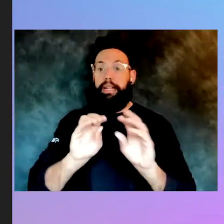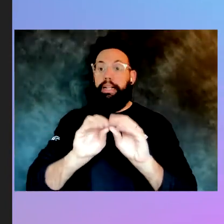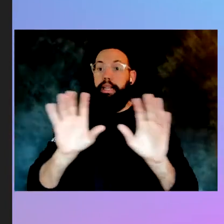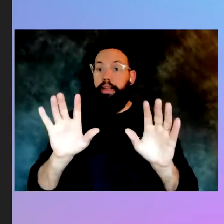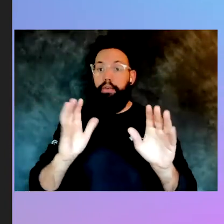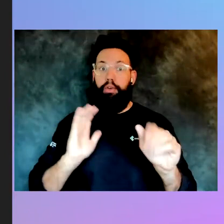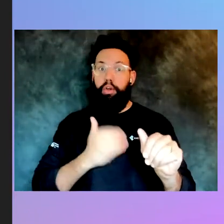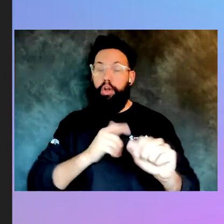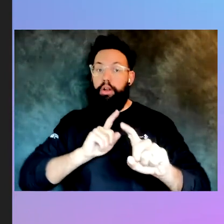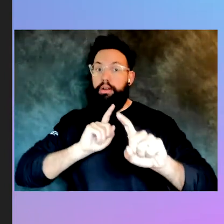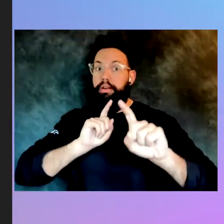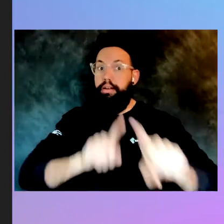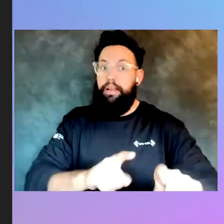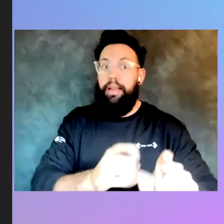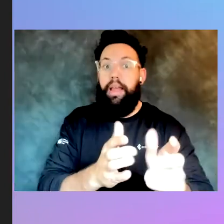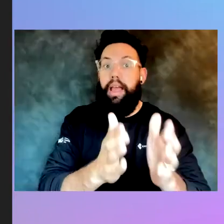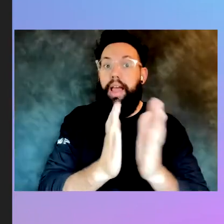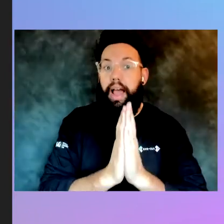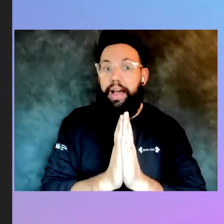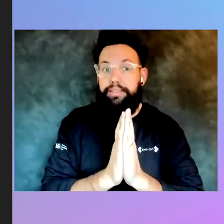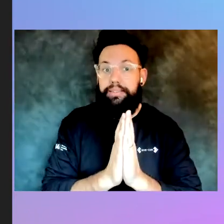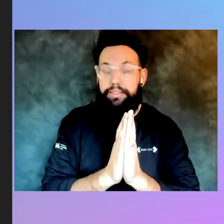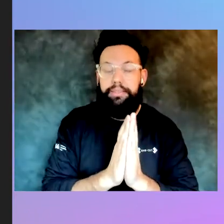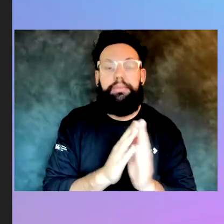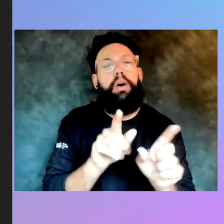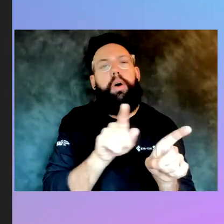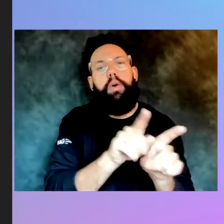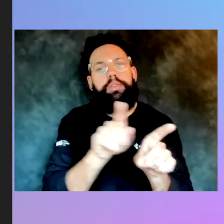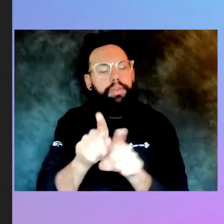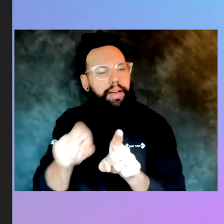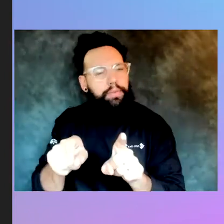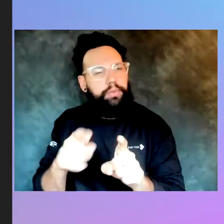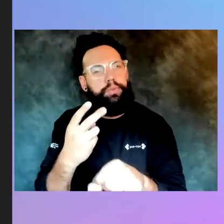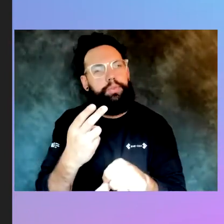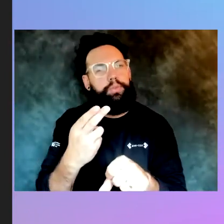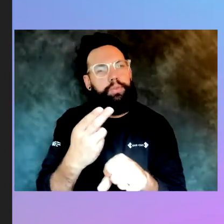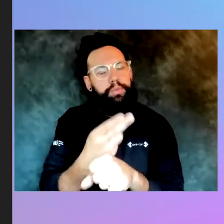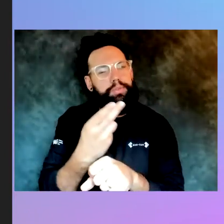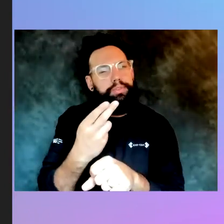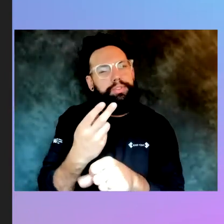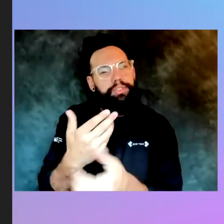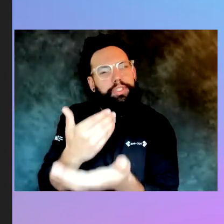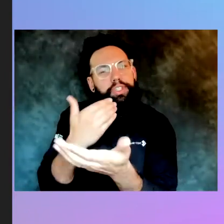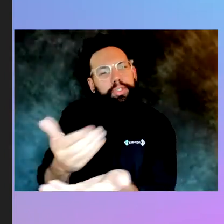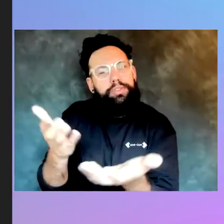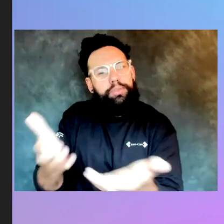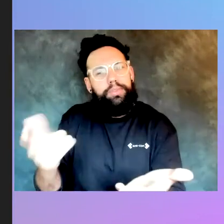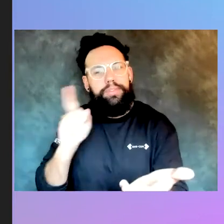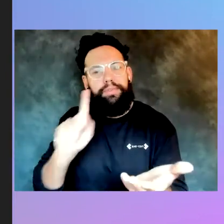we use reliable sources for our answers. It's also important to ask for extra information when